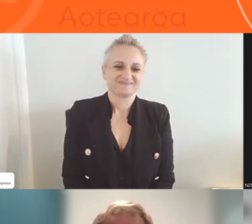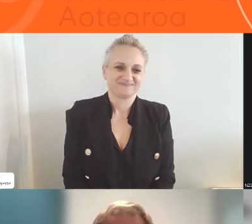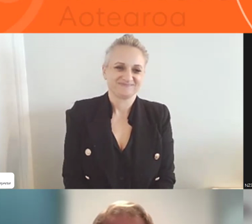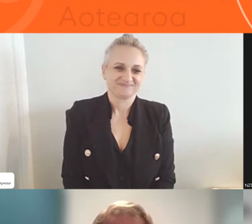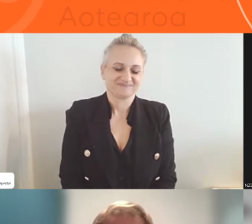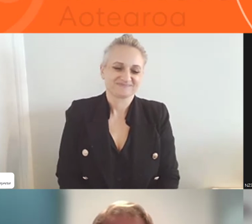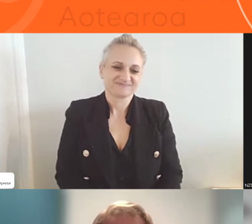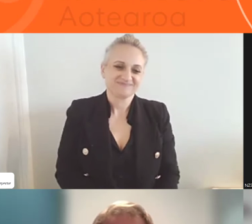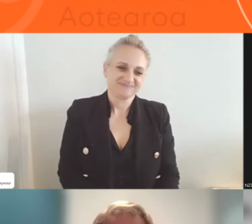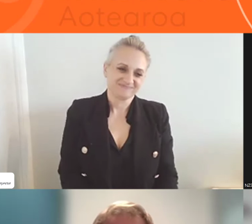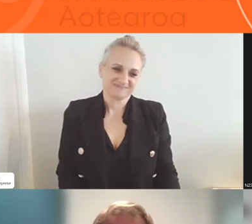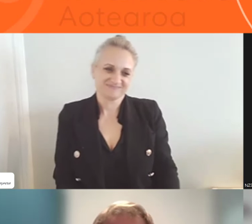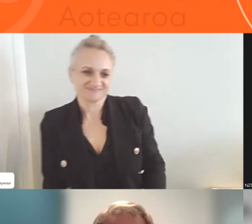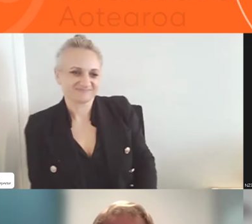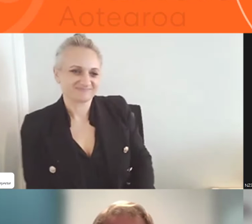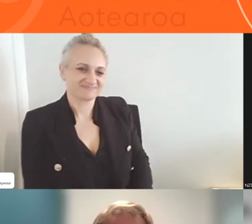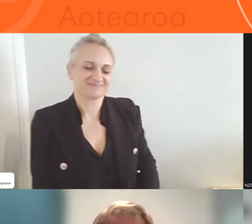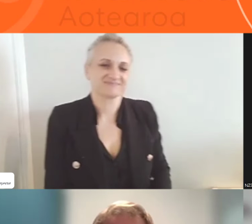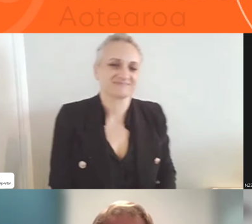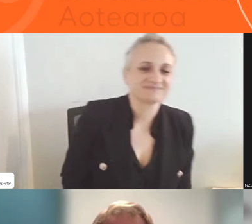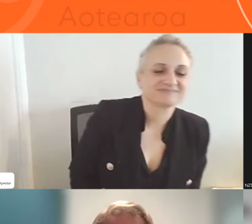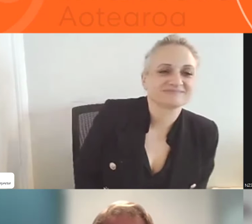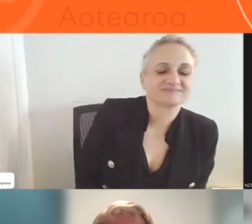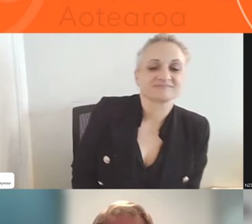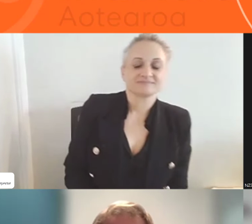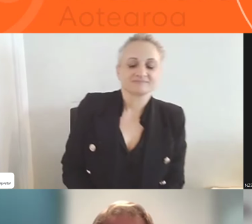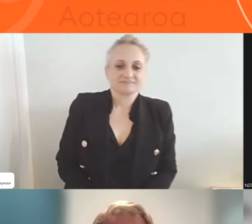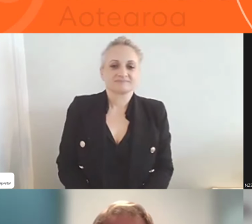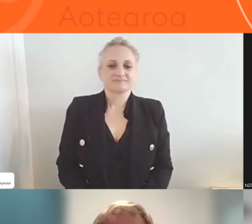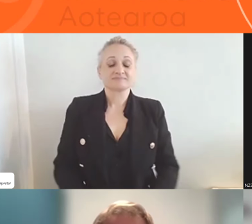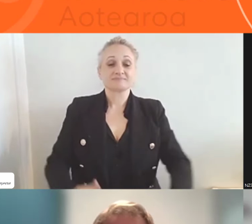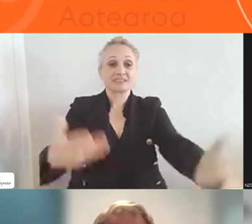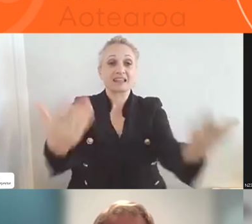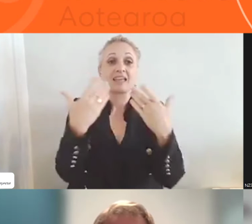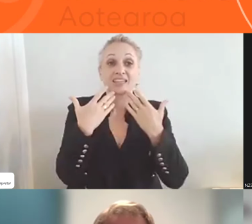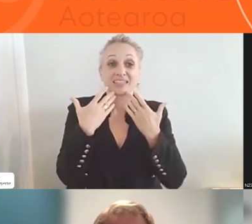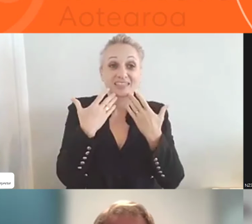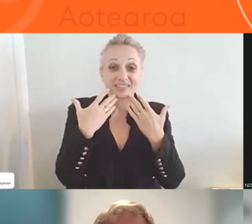Thanh. Did you have anything to add to that before we go on, Glen?